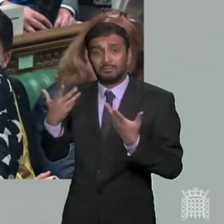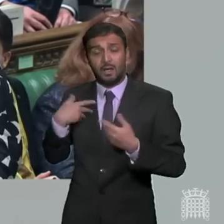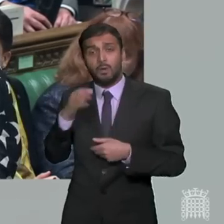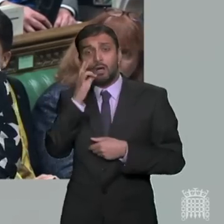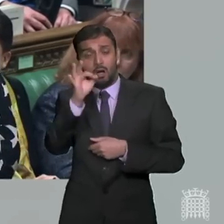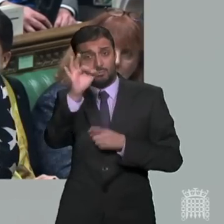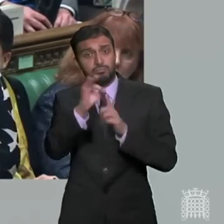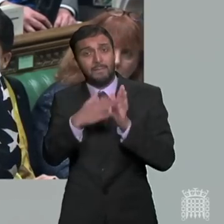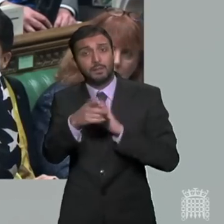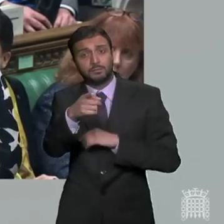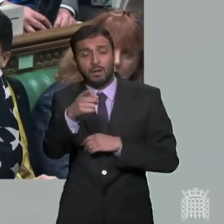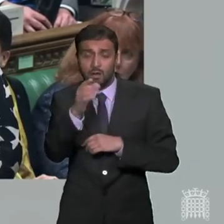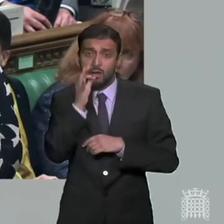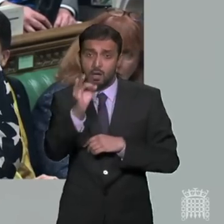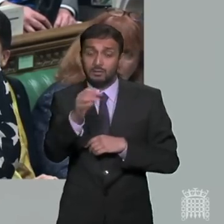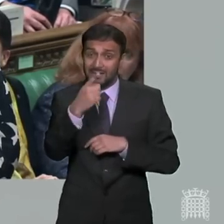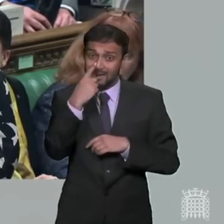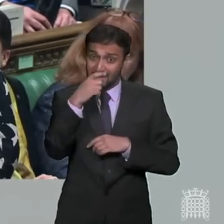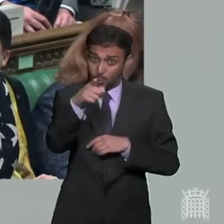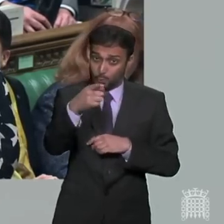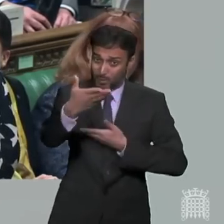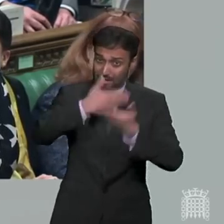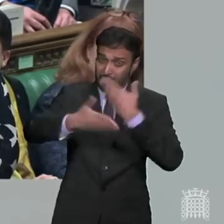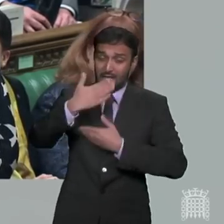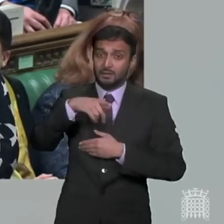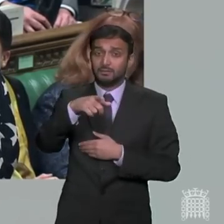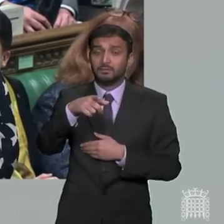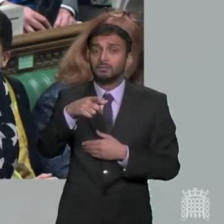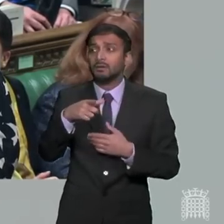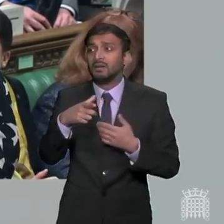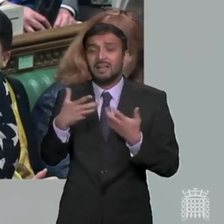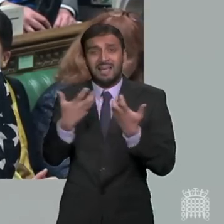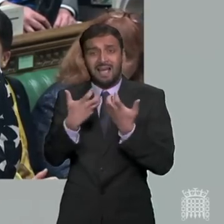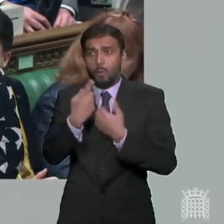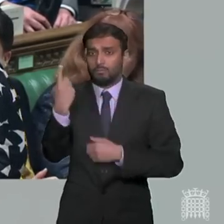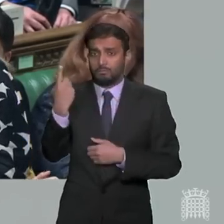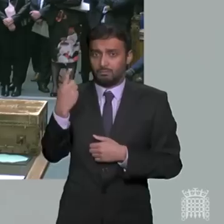this House—tell us all, in fact—how a nation can leave this so-called voluntary Union?